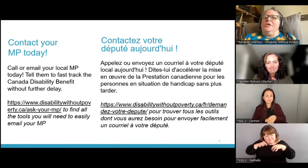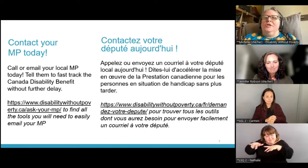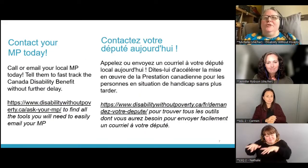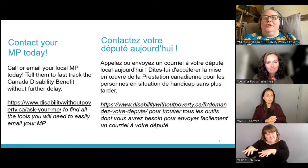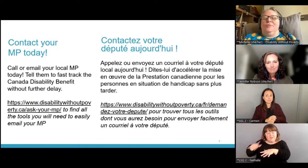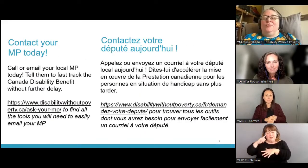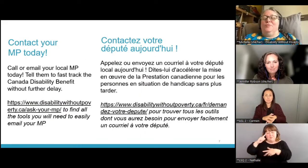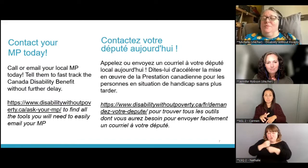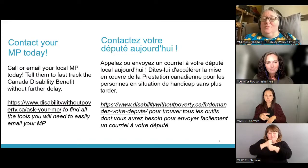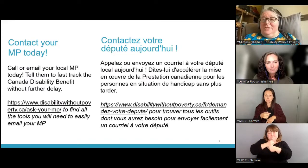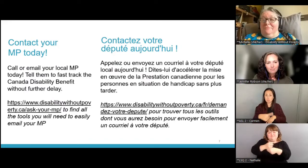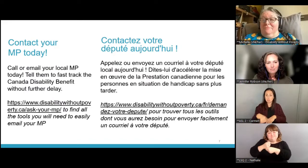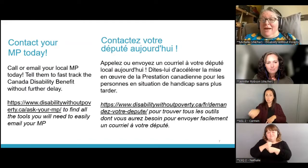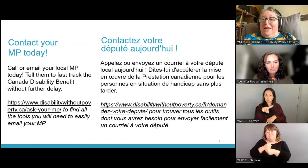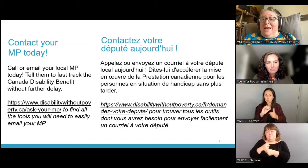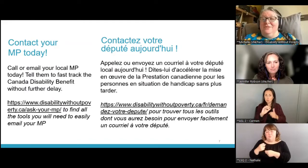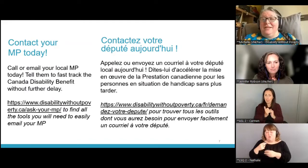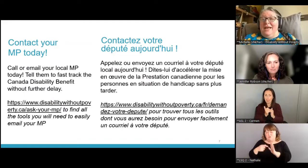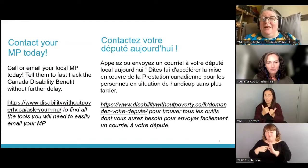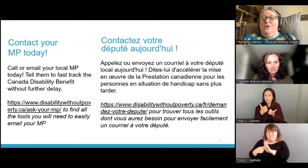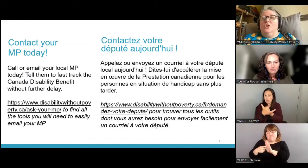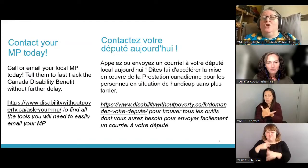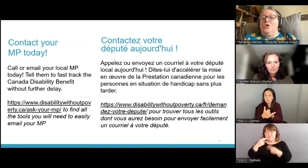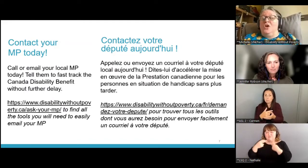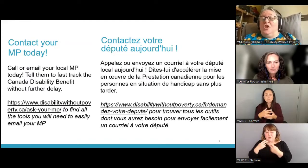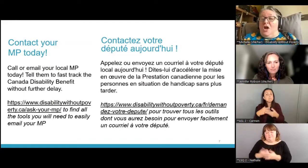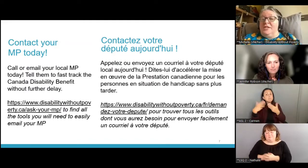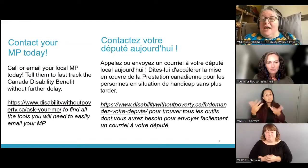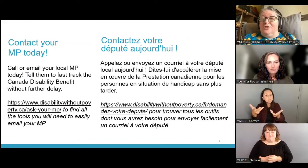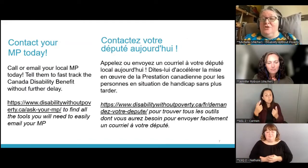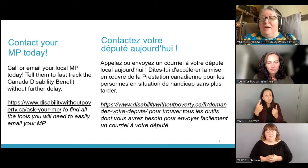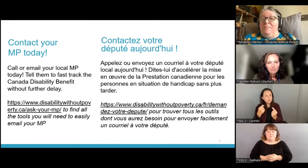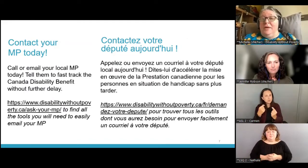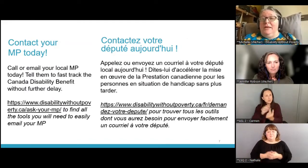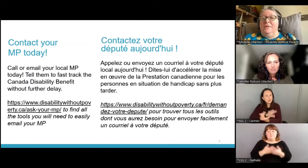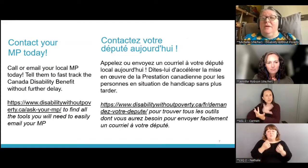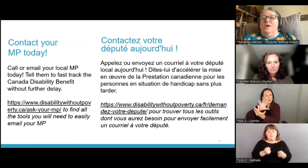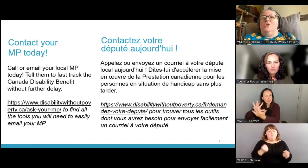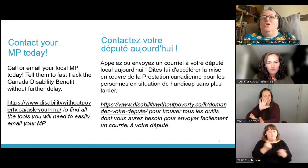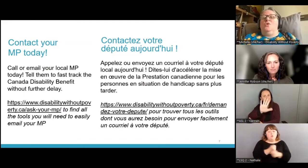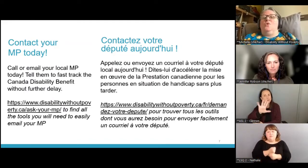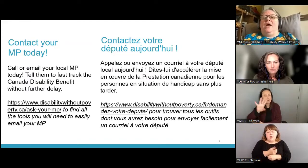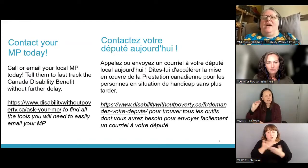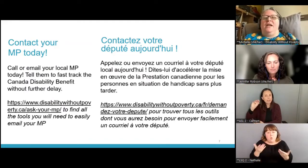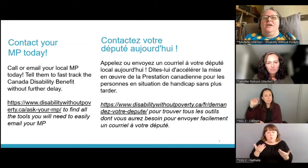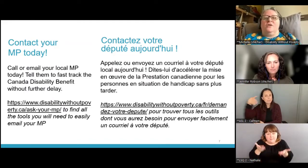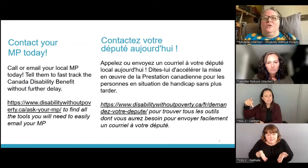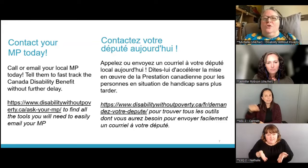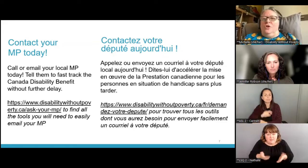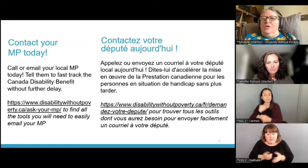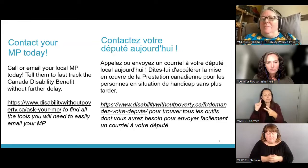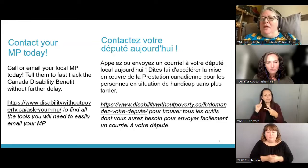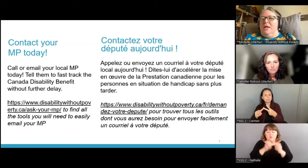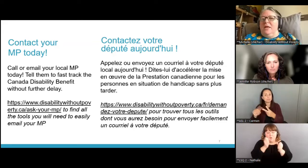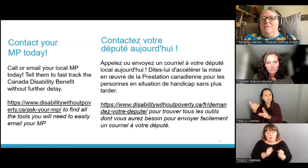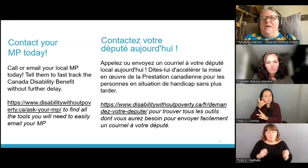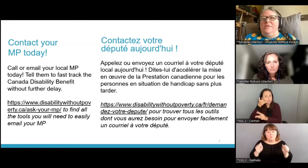WHAT CAN YOU DO. RIGHT NOW, TODAY, YOU CAN CONTACT YOUR MP. YOU CAN CALL THEM AND E-MAIL